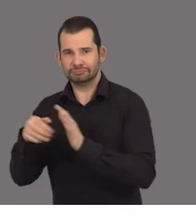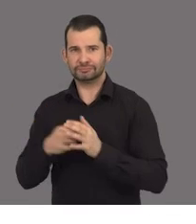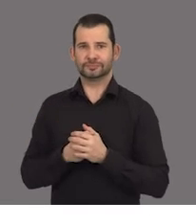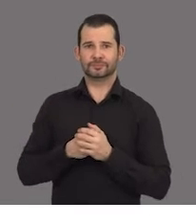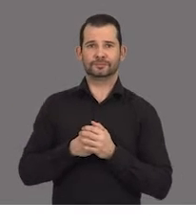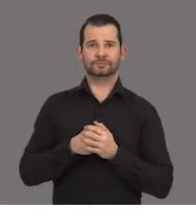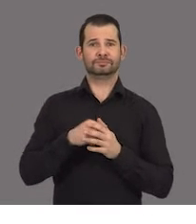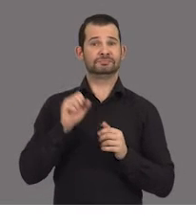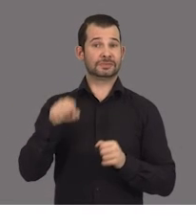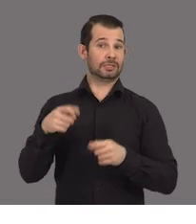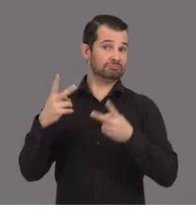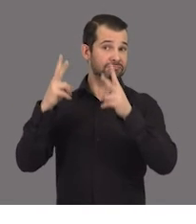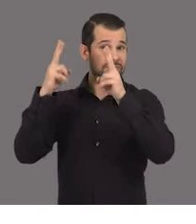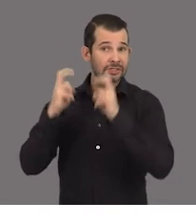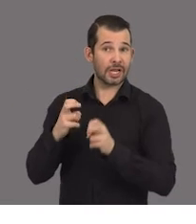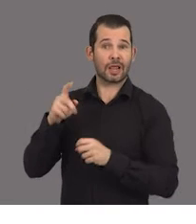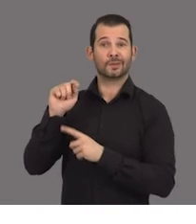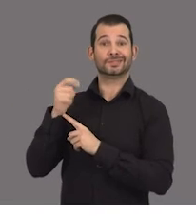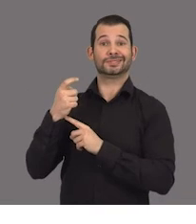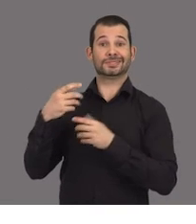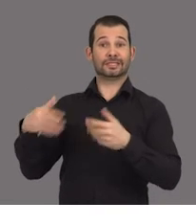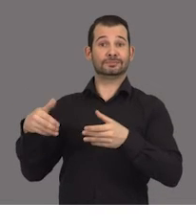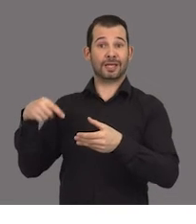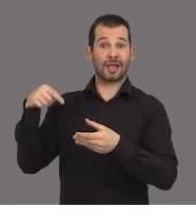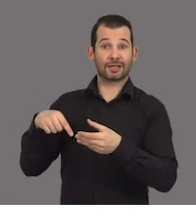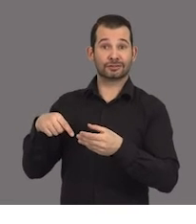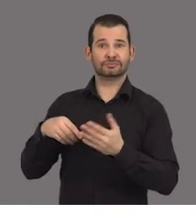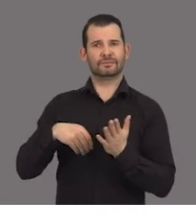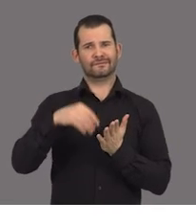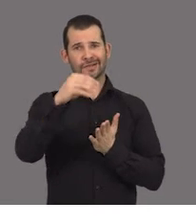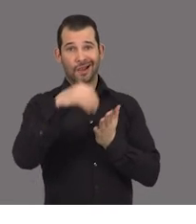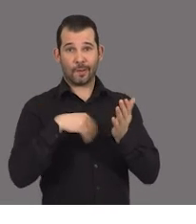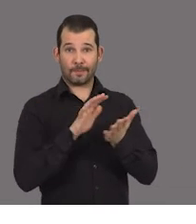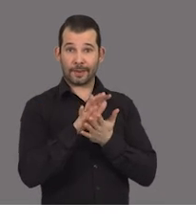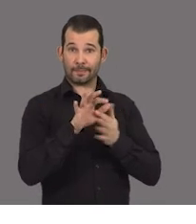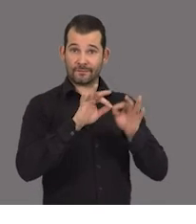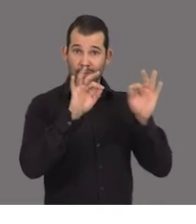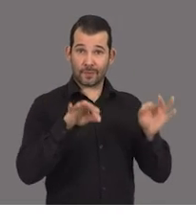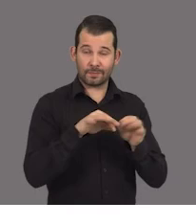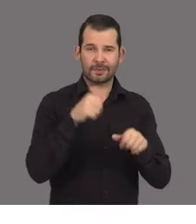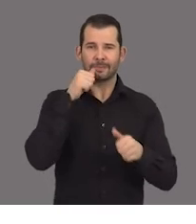Or you can download a tax package, fill out the paper forms and mail them to the CRA.